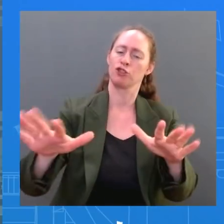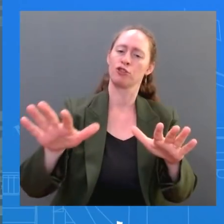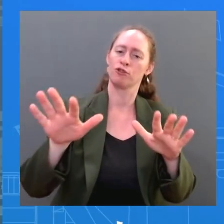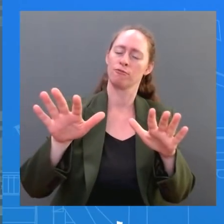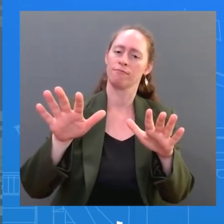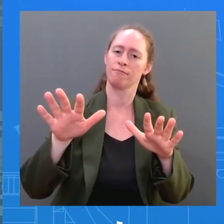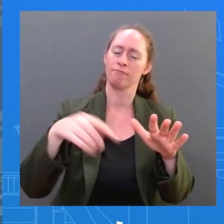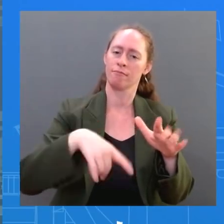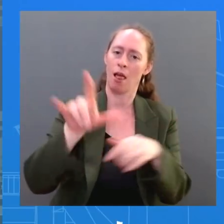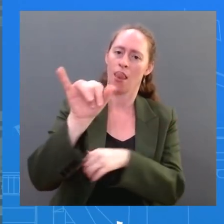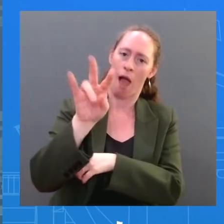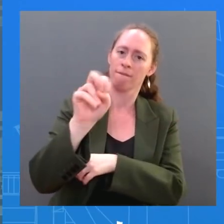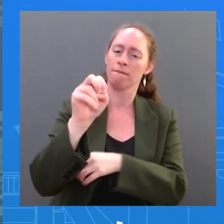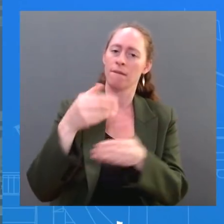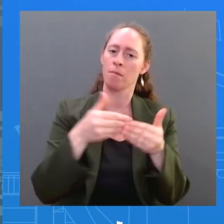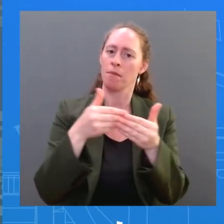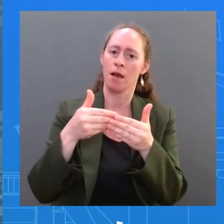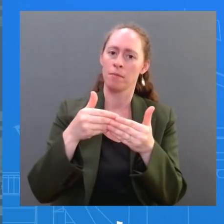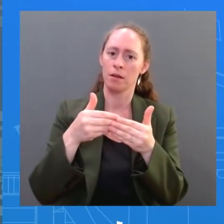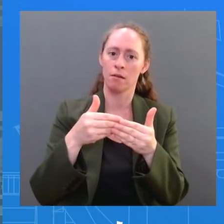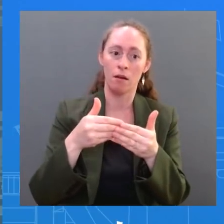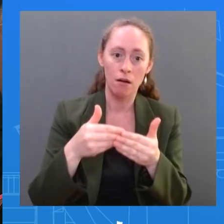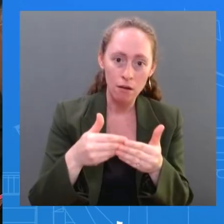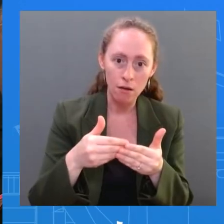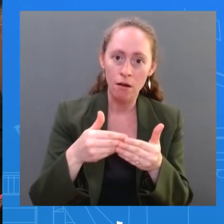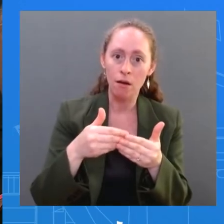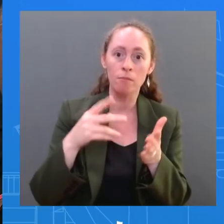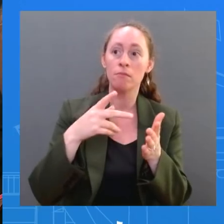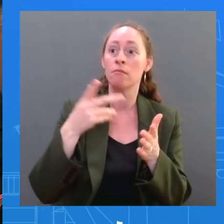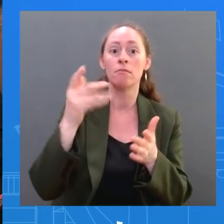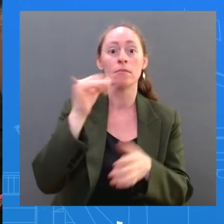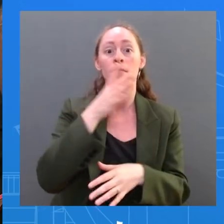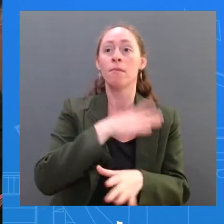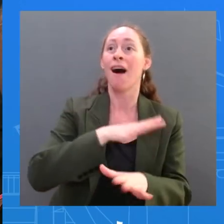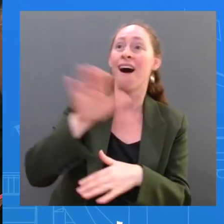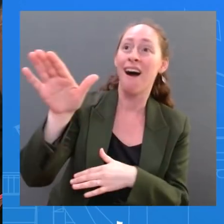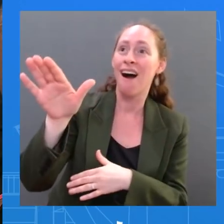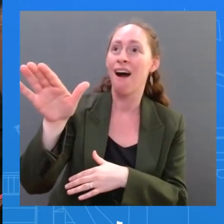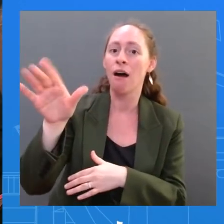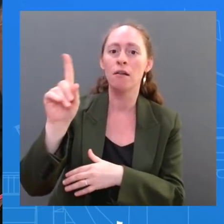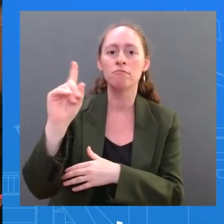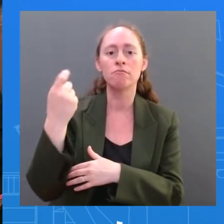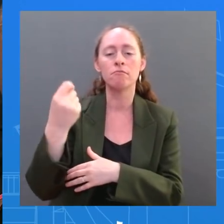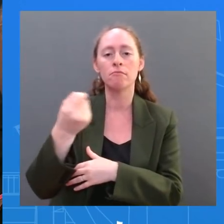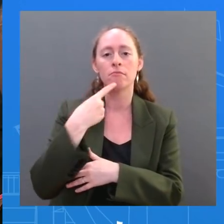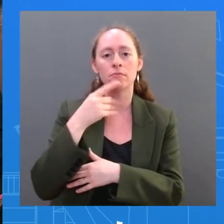The Press: But just to -- just to follow up really quickly here. Is this sort of like a wait-and-see approach here for the American people?